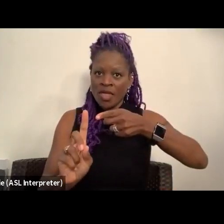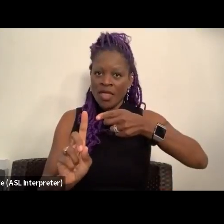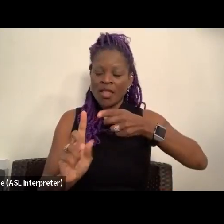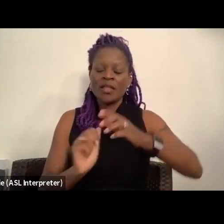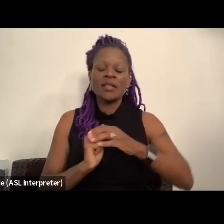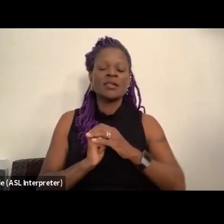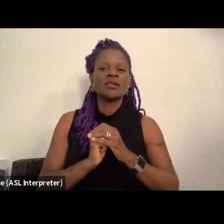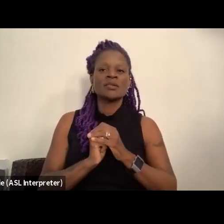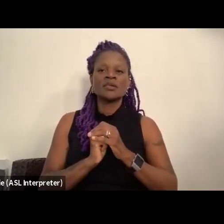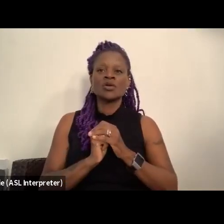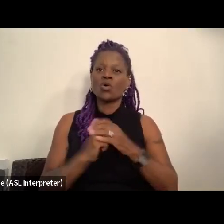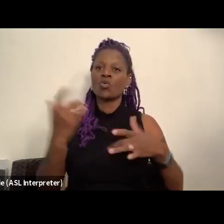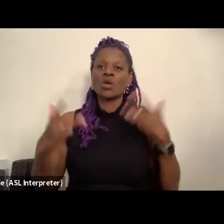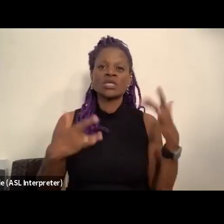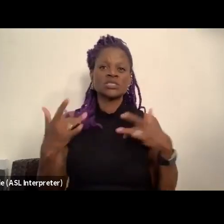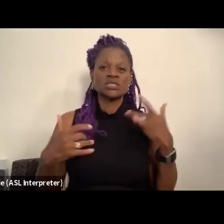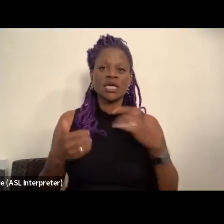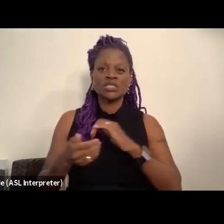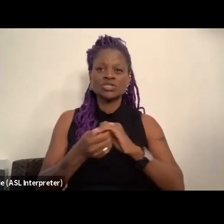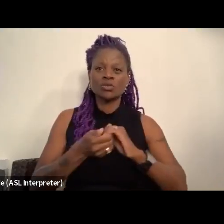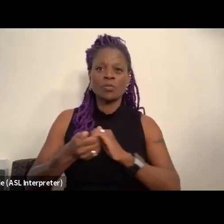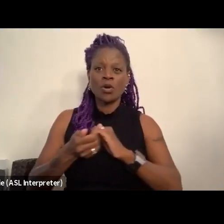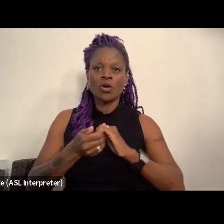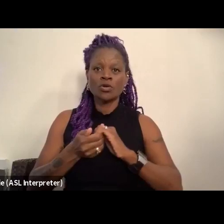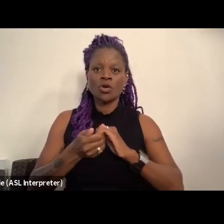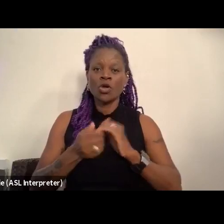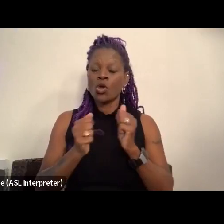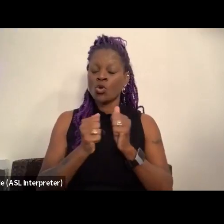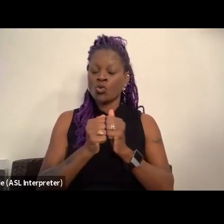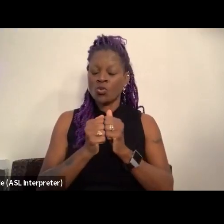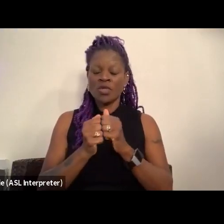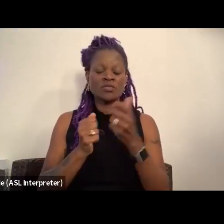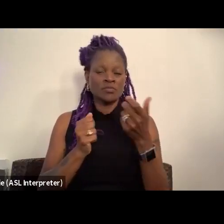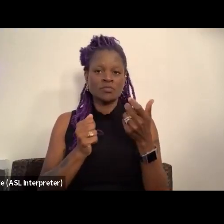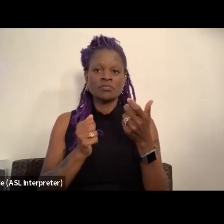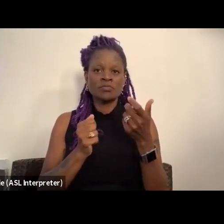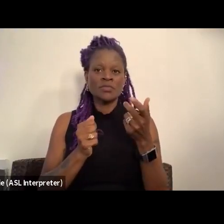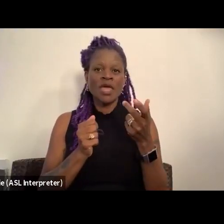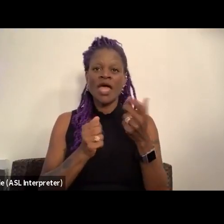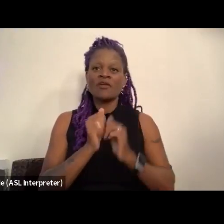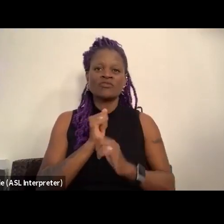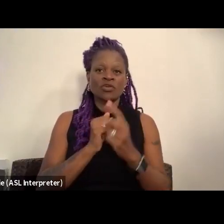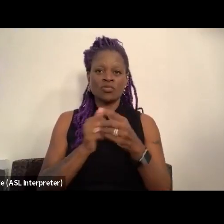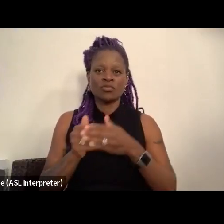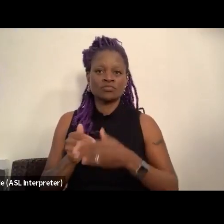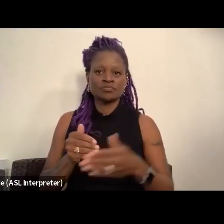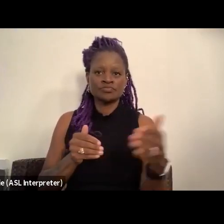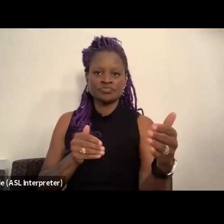We're excited to partner with such community efforts going forward. Thank you to our community based partners